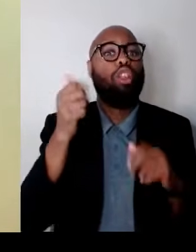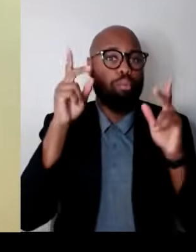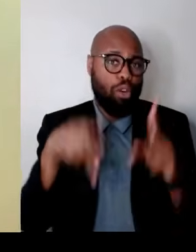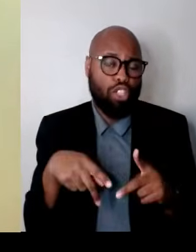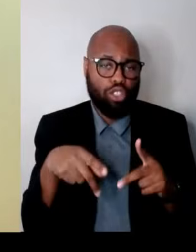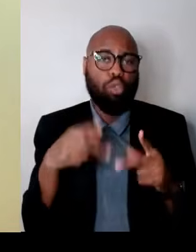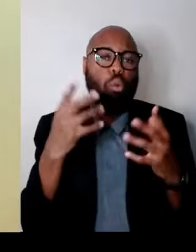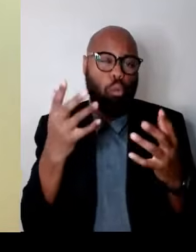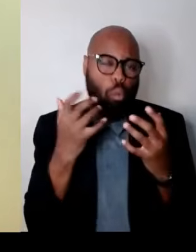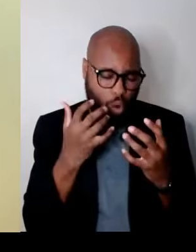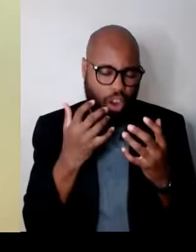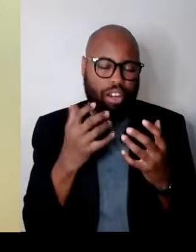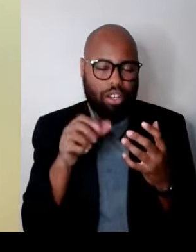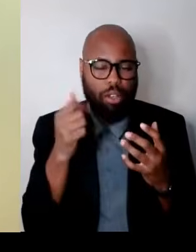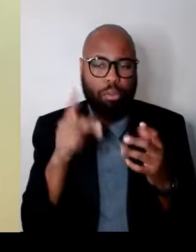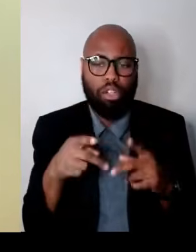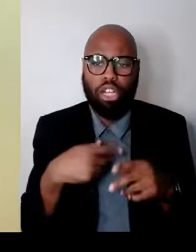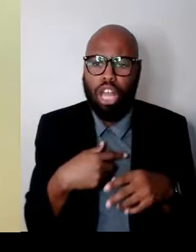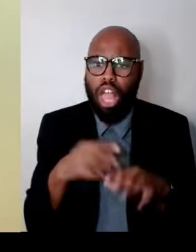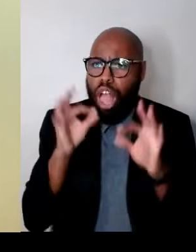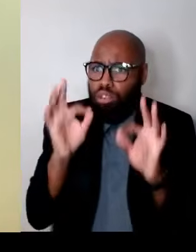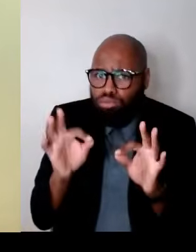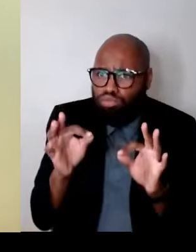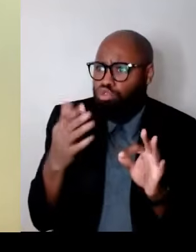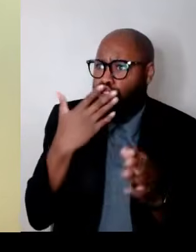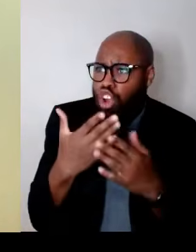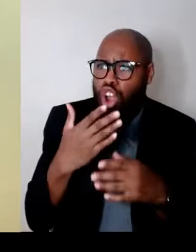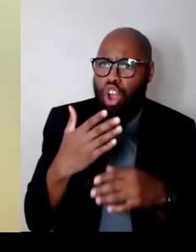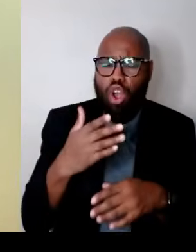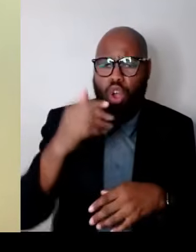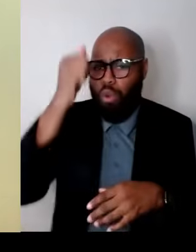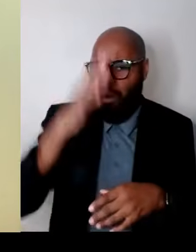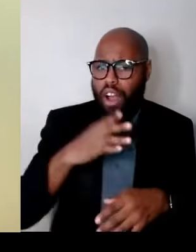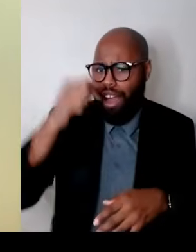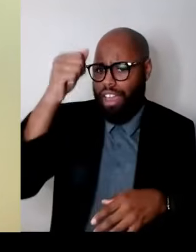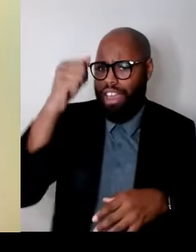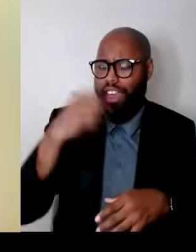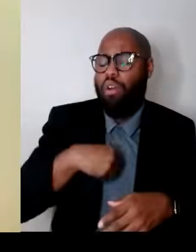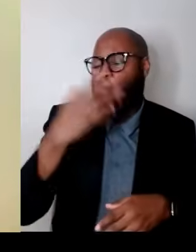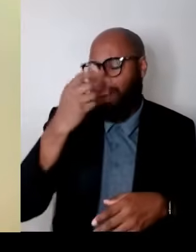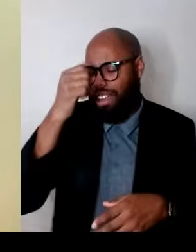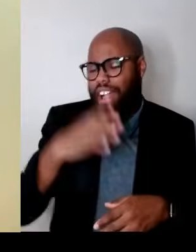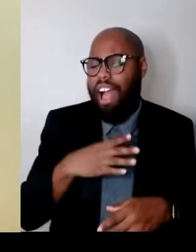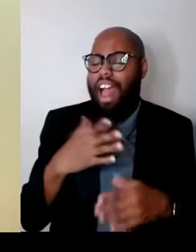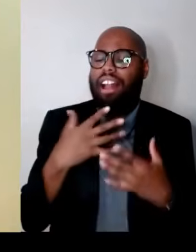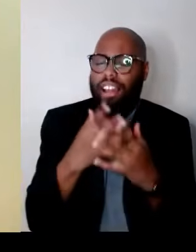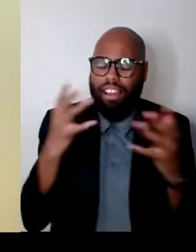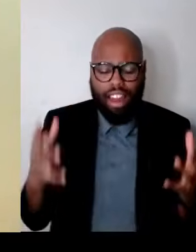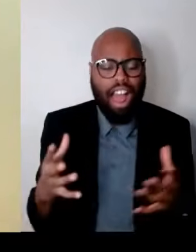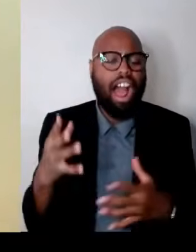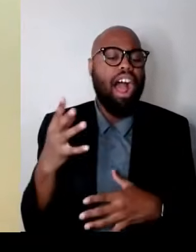very good, solid white guy who had a lot of experience in the Department of Interior